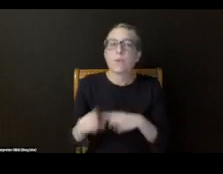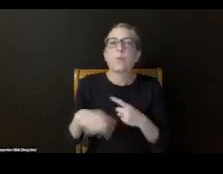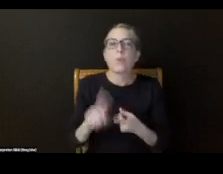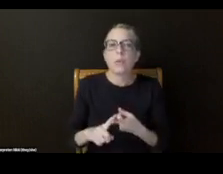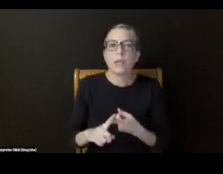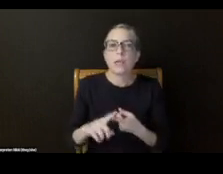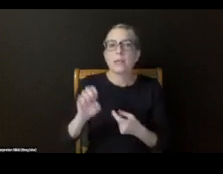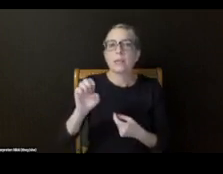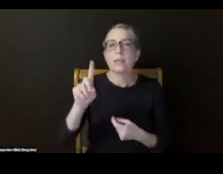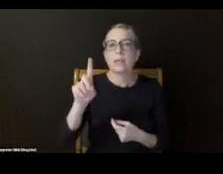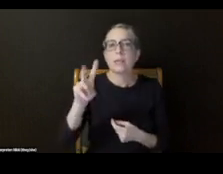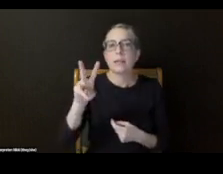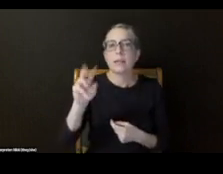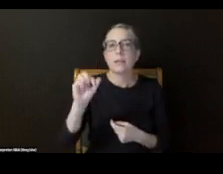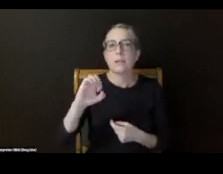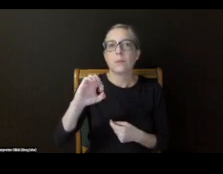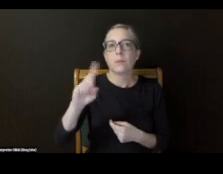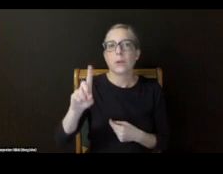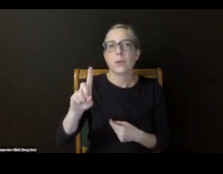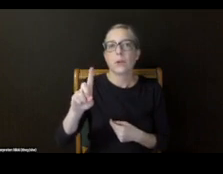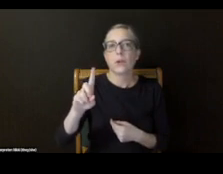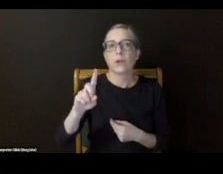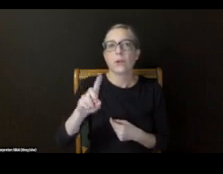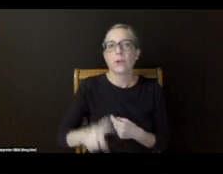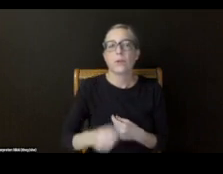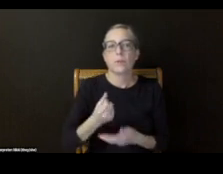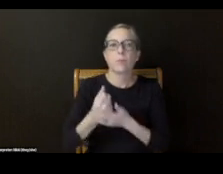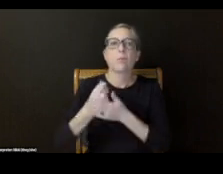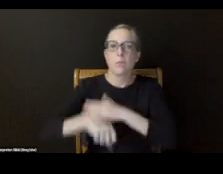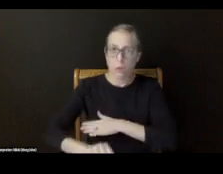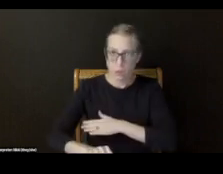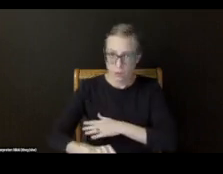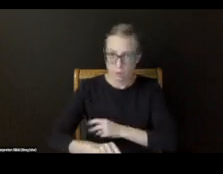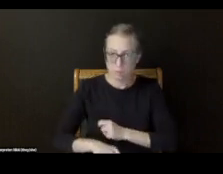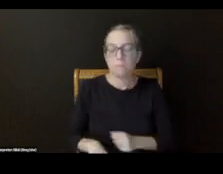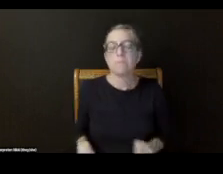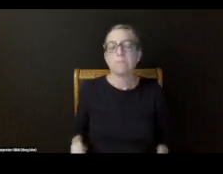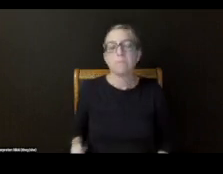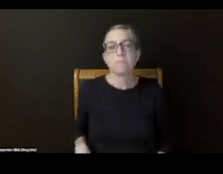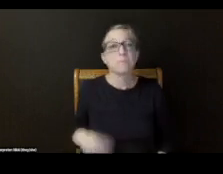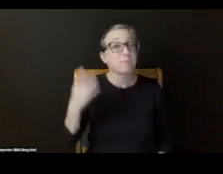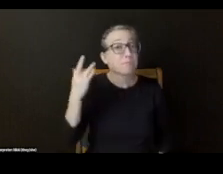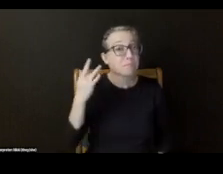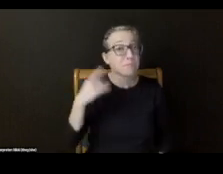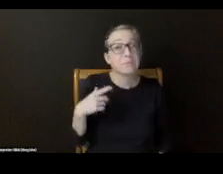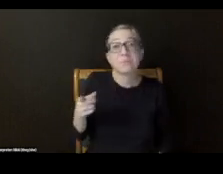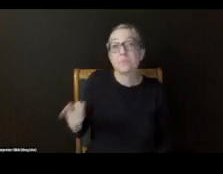Edward, he was born at 37 weeks,